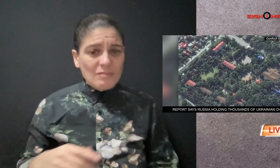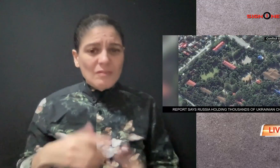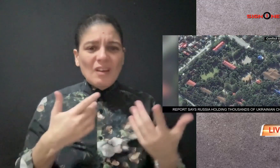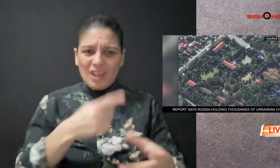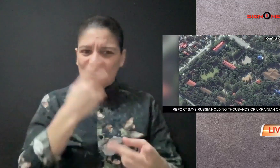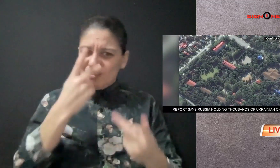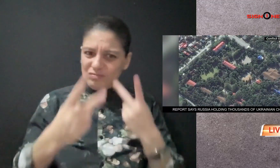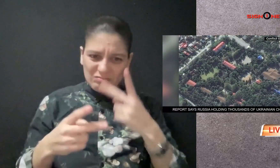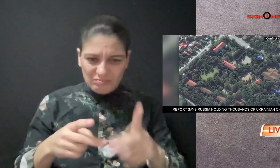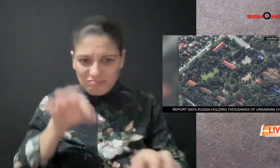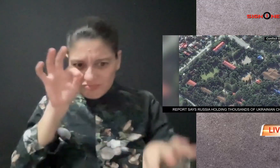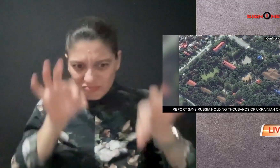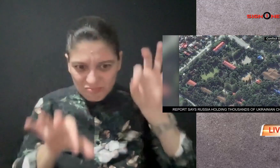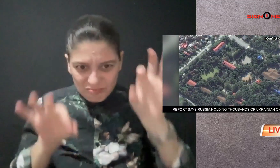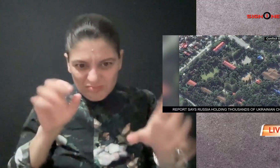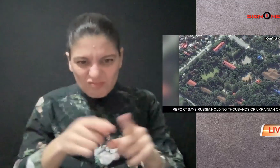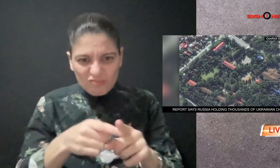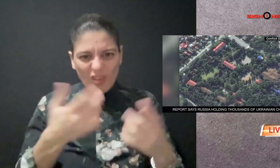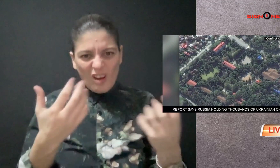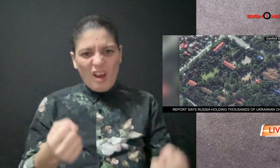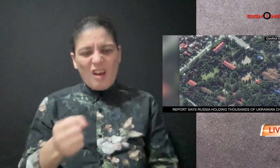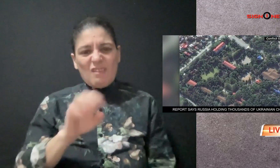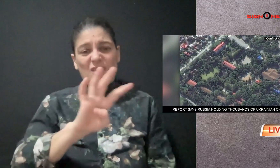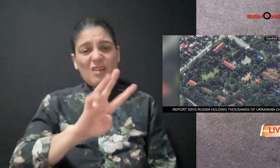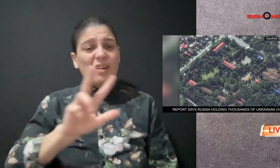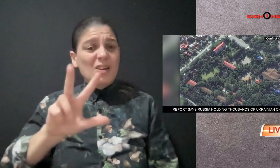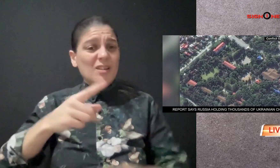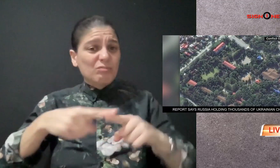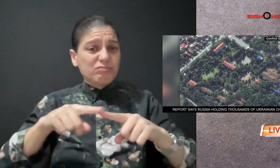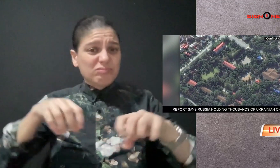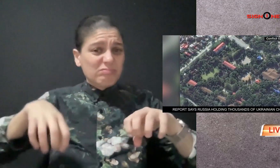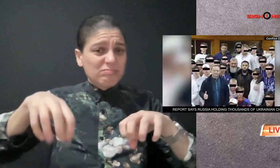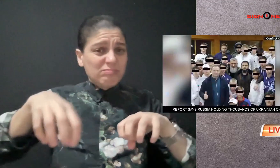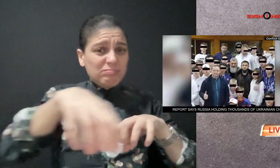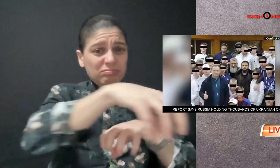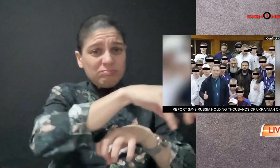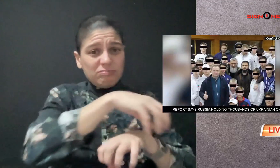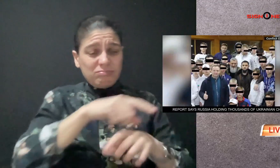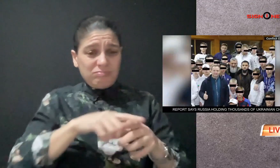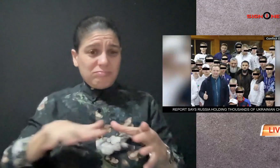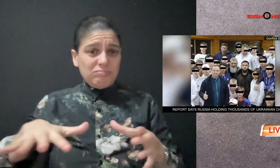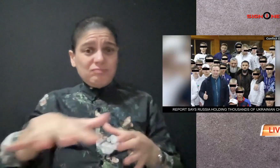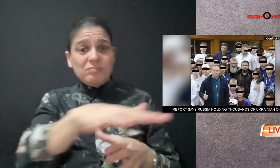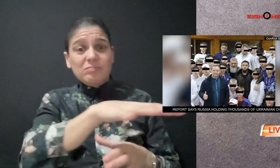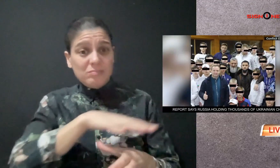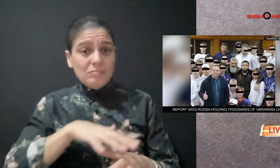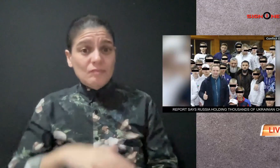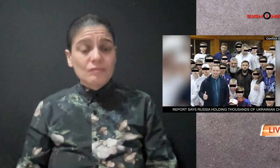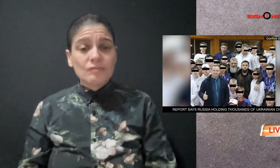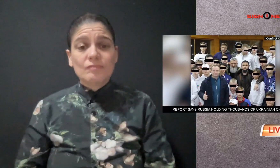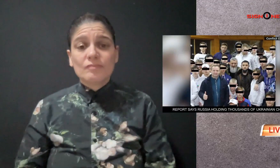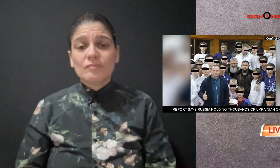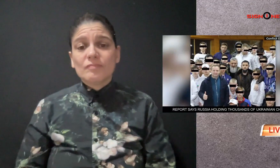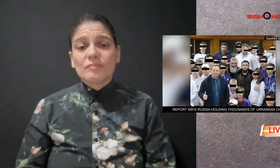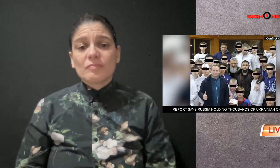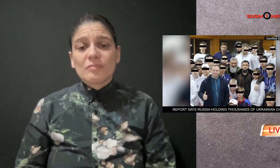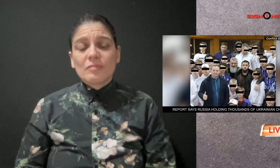trained or forcibly adopted out these children they identified 43 holding sites as part of